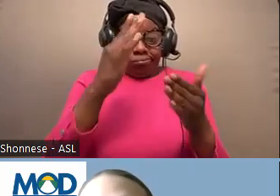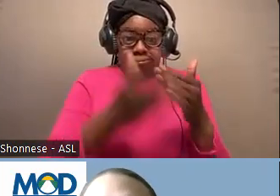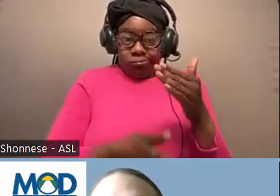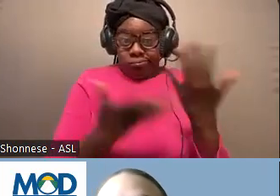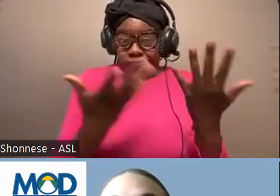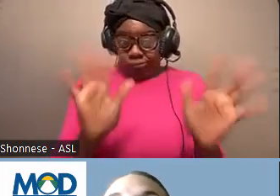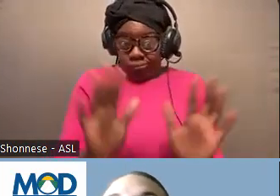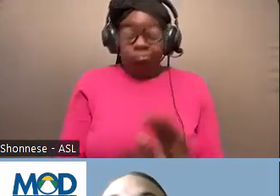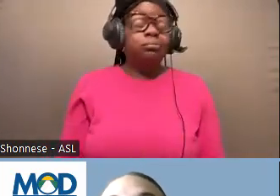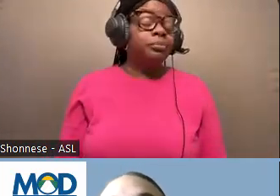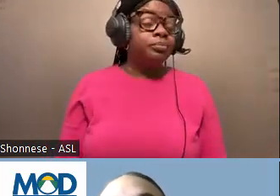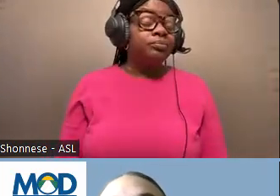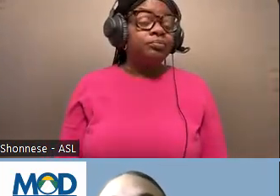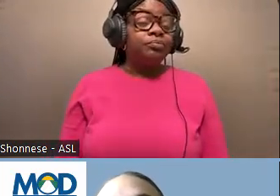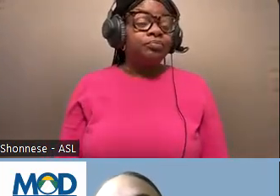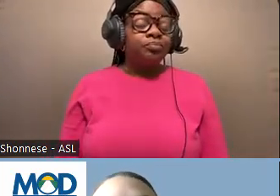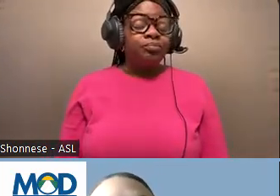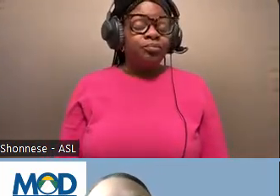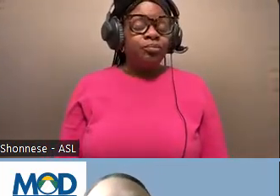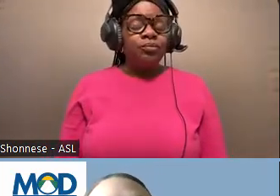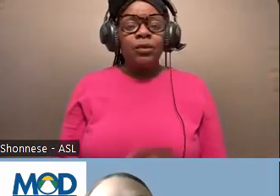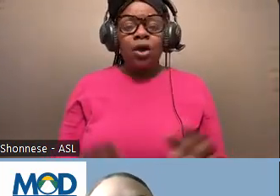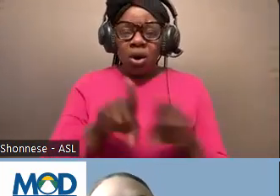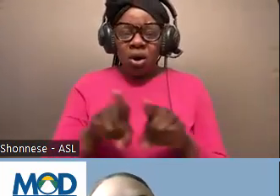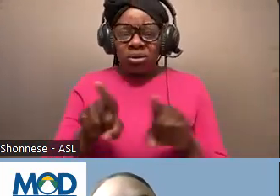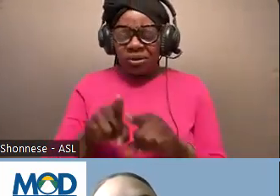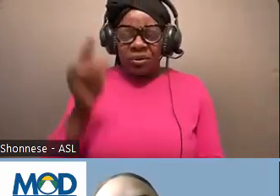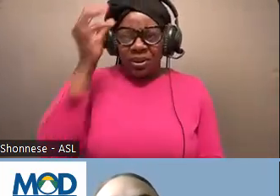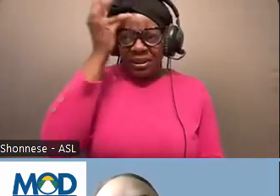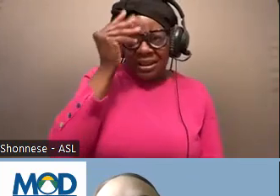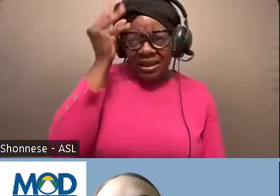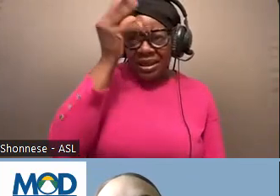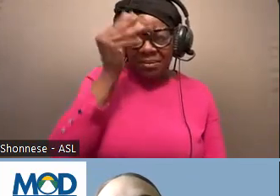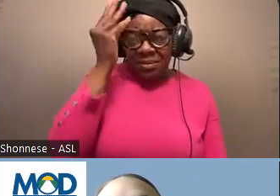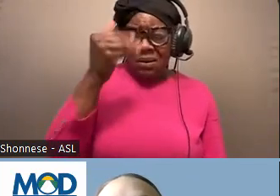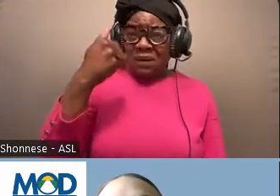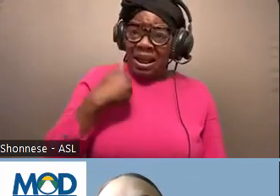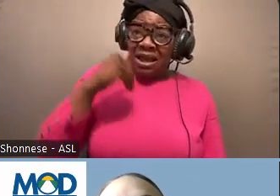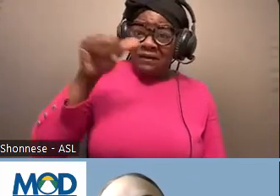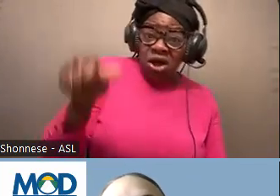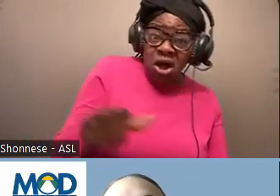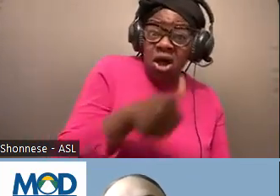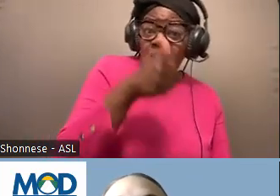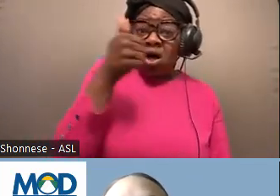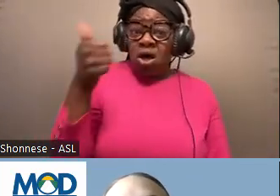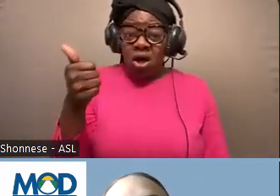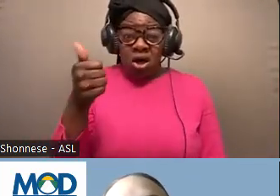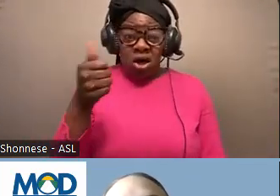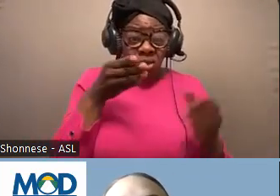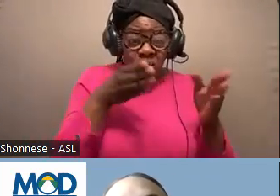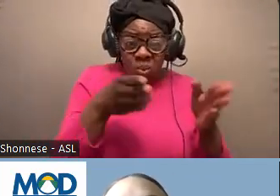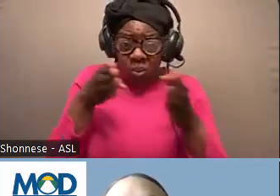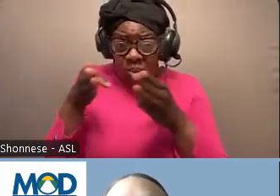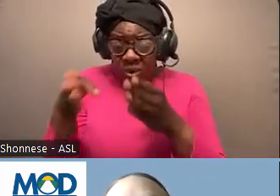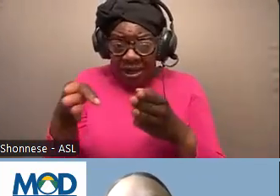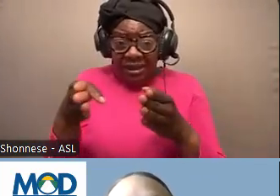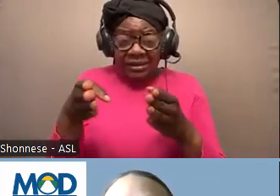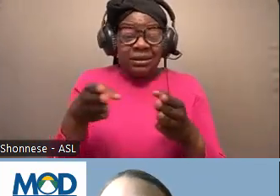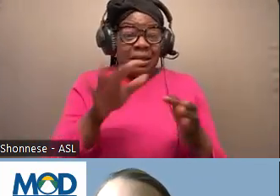And think about, you know, are there other ways that you can get this employee into